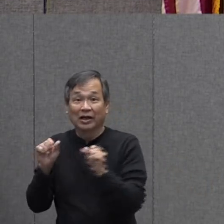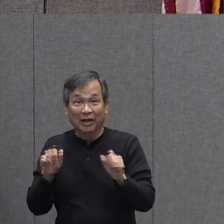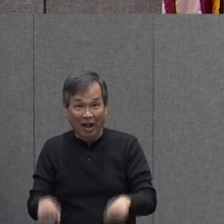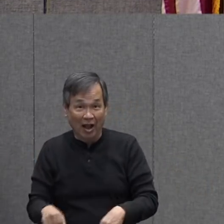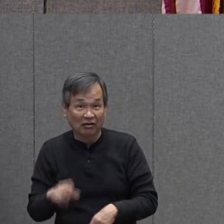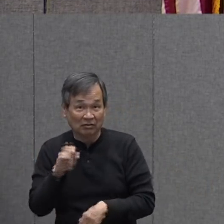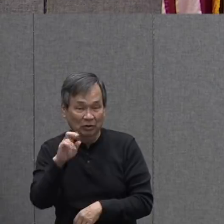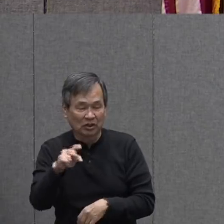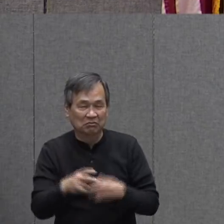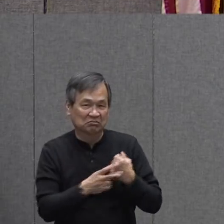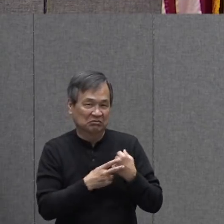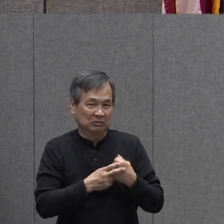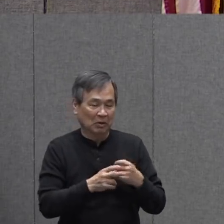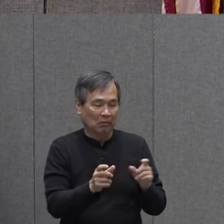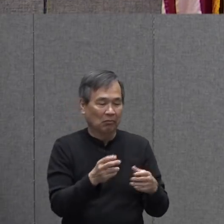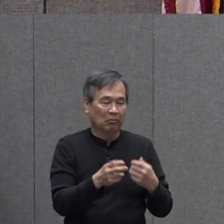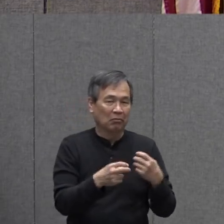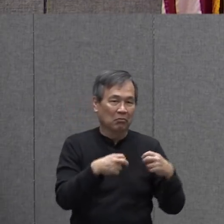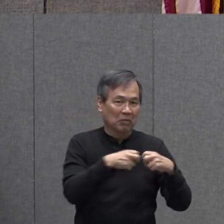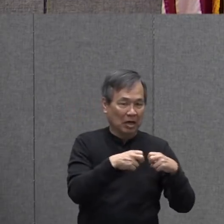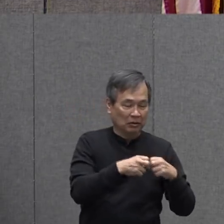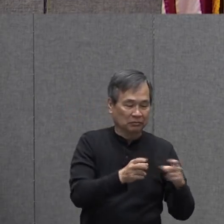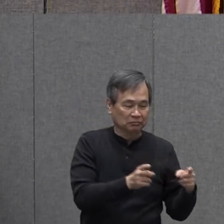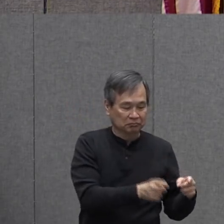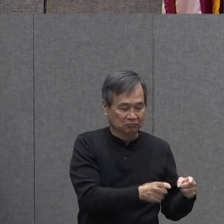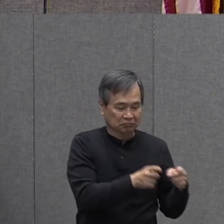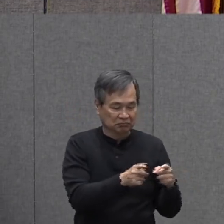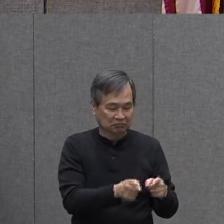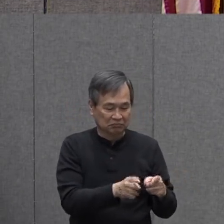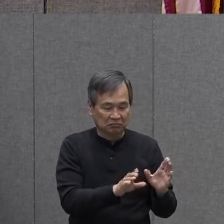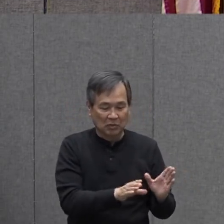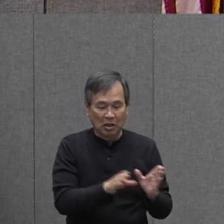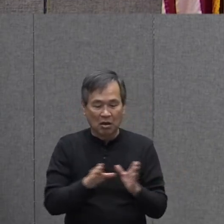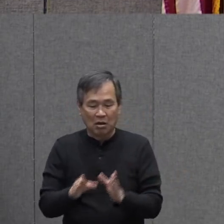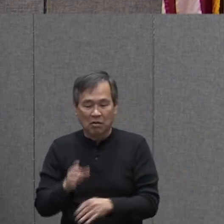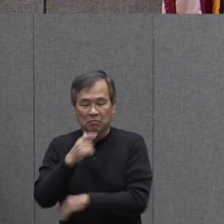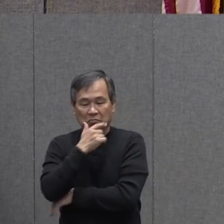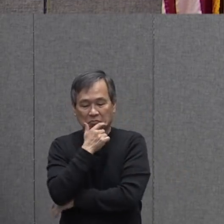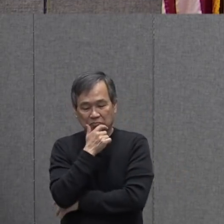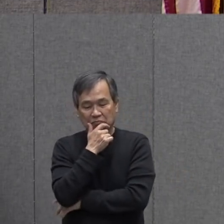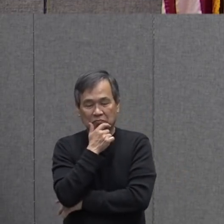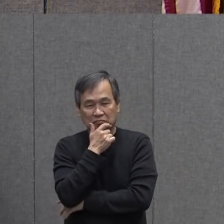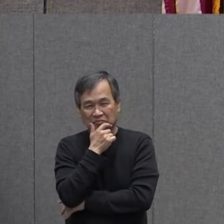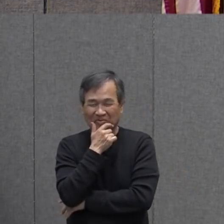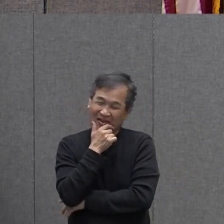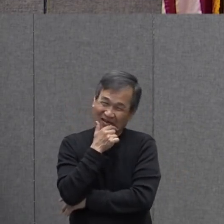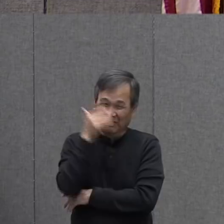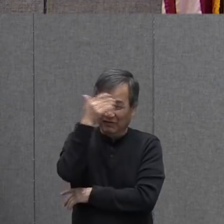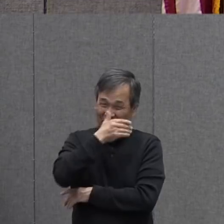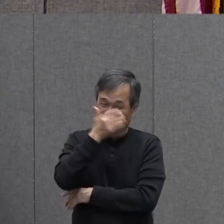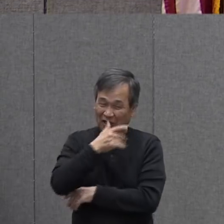Maybe if I wanted to and needed, this tiny front piece of glass here.